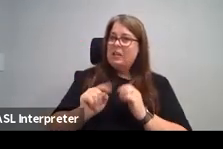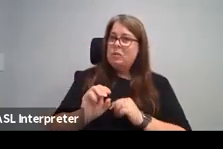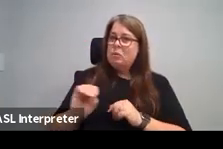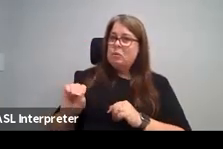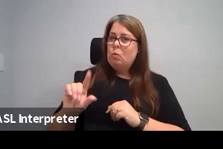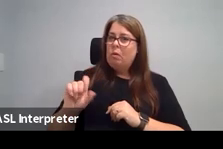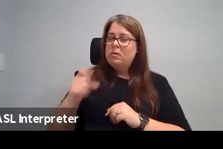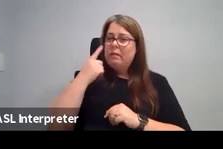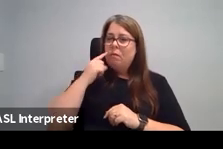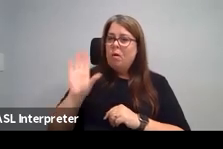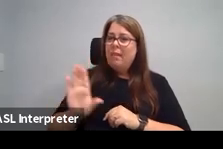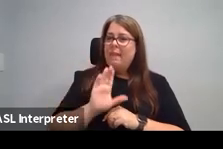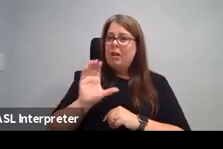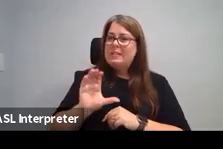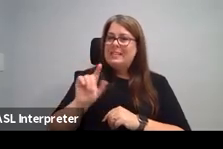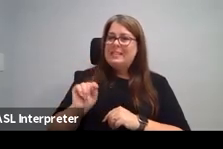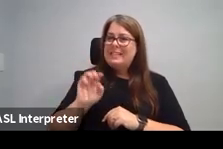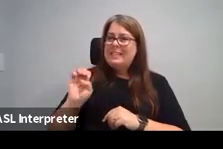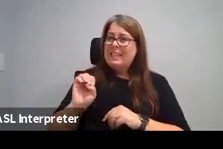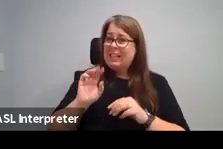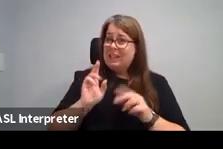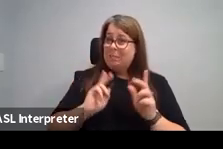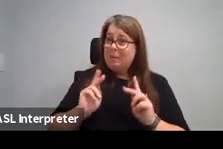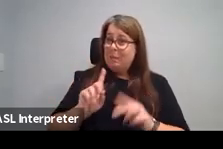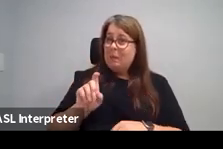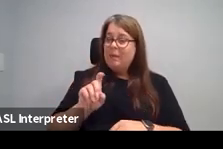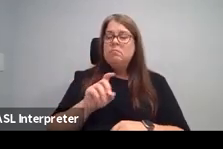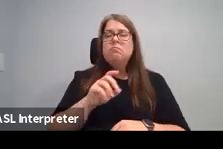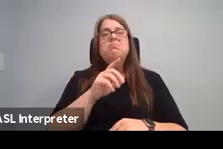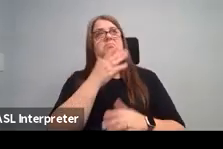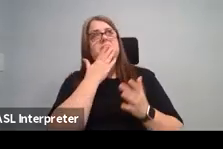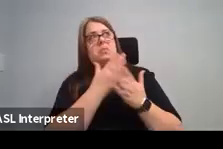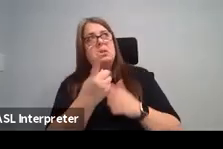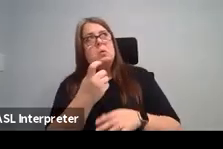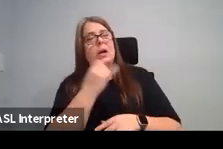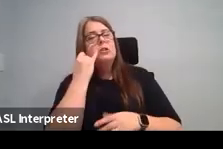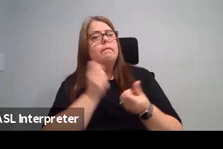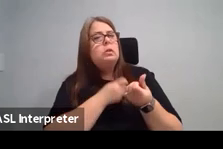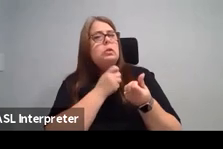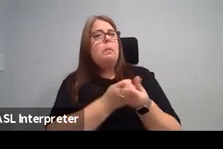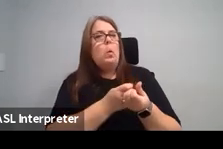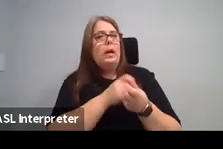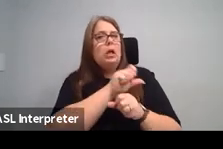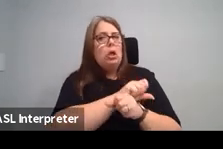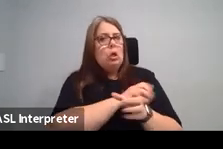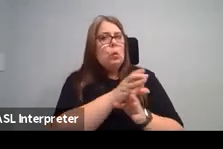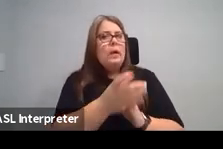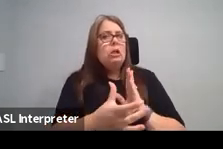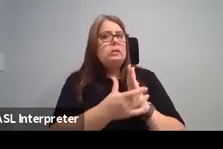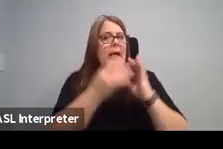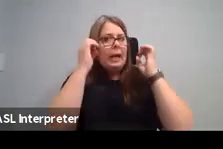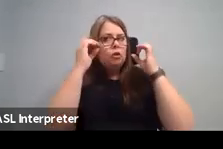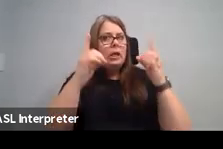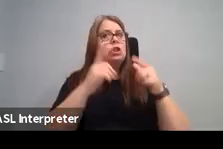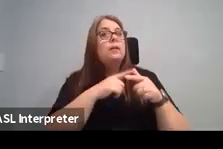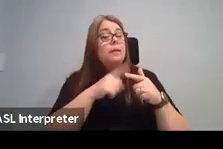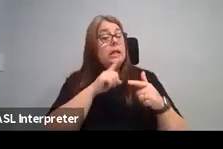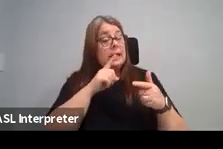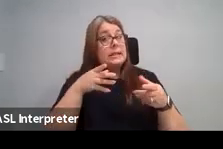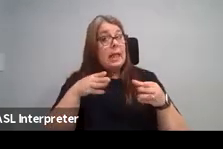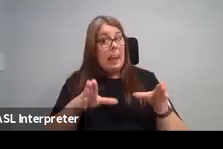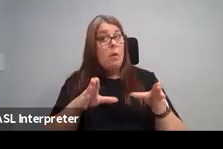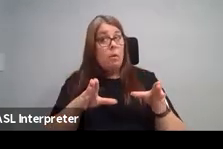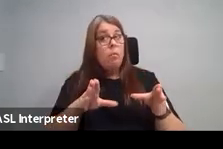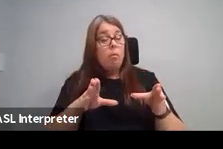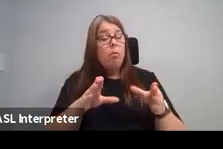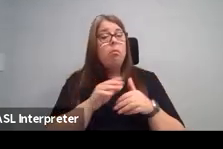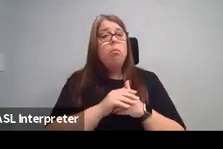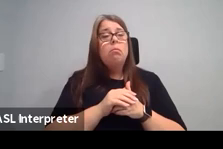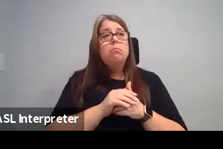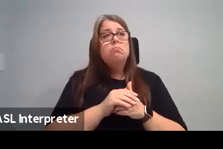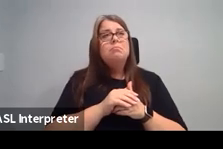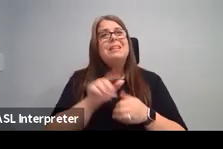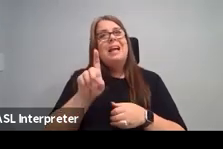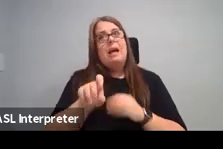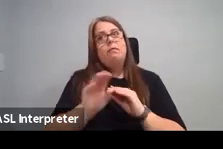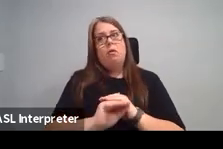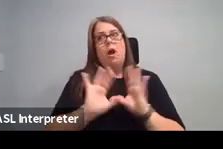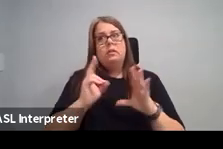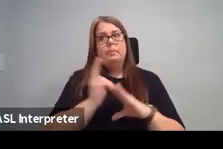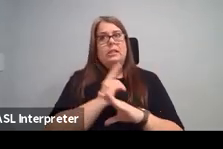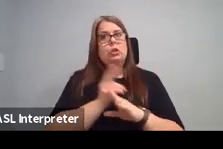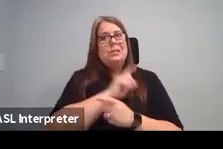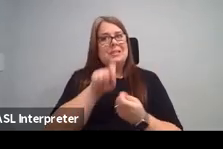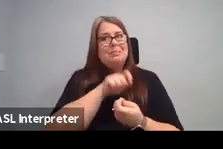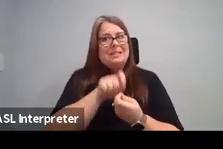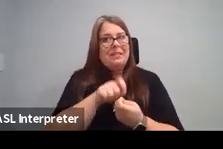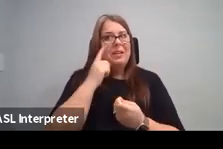Allison Frenzel : That's a great question. If it is supporting career technical education, then it is allowable. Um, it is something that is obviously to be used specifically for career technical education programs.